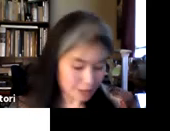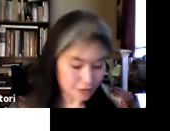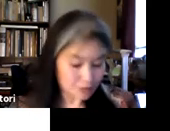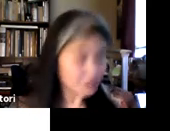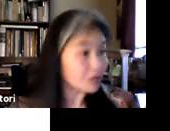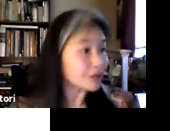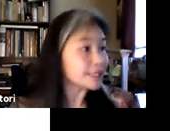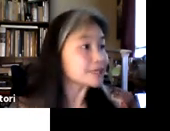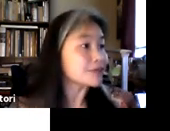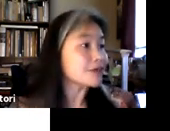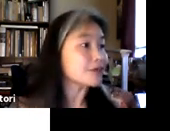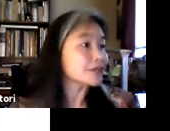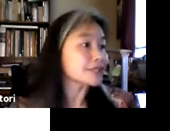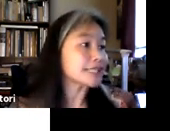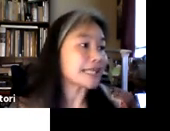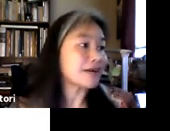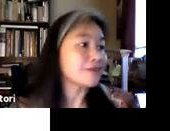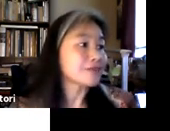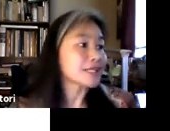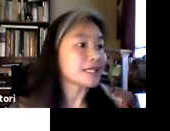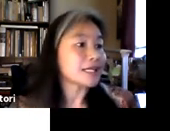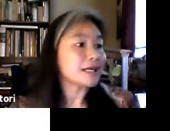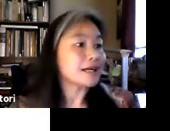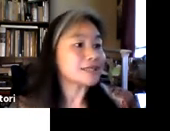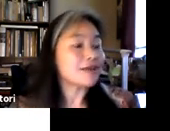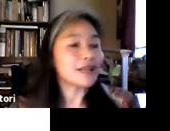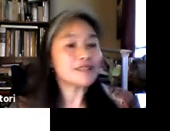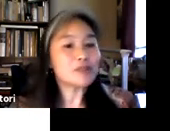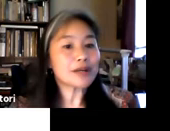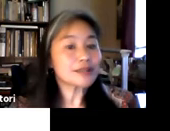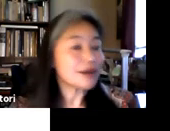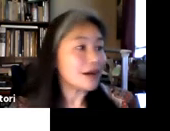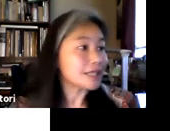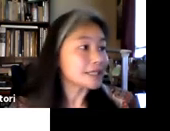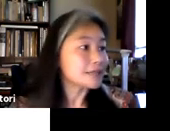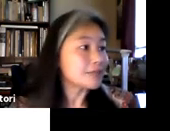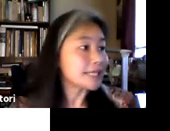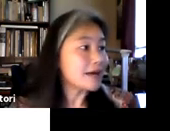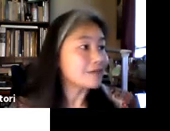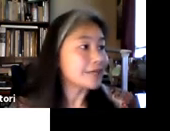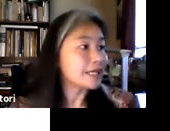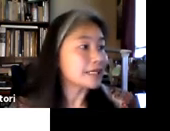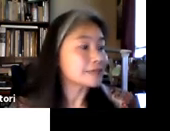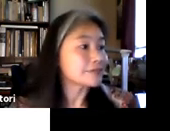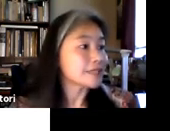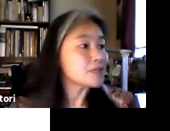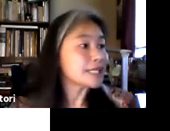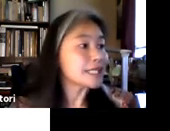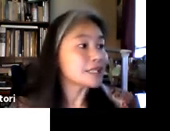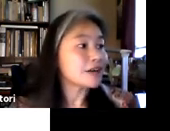camps. And she quickly had to work with the camp authorities because she was bilingual in Japanese in English, which was a